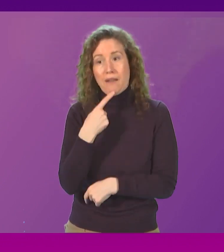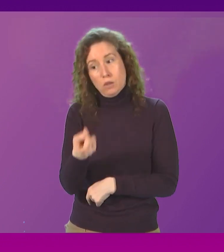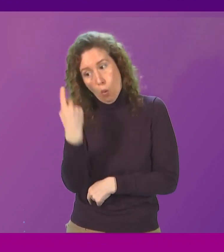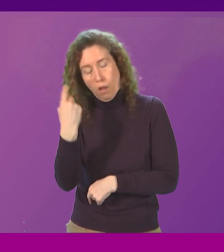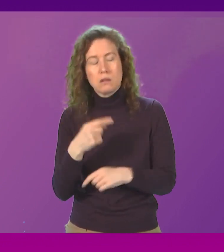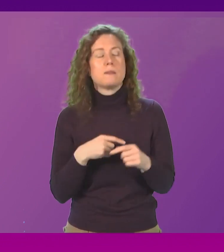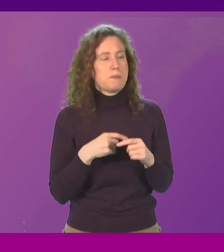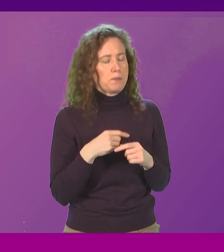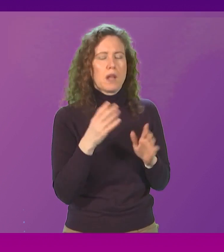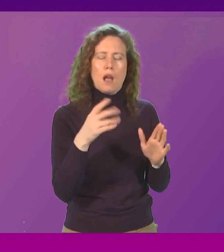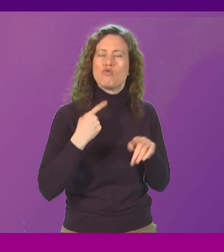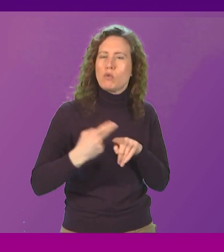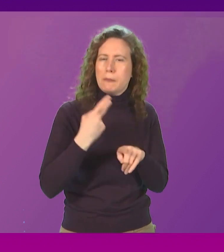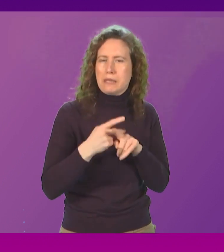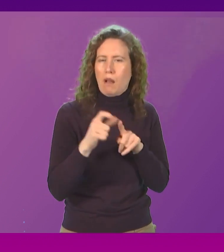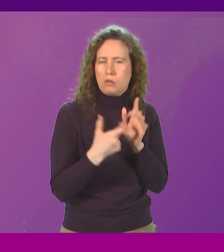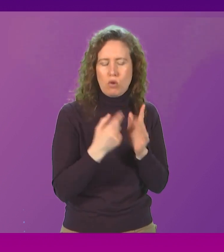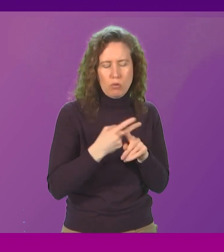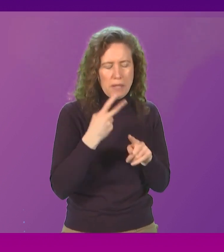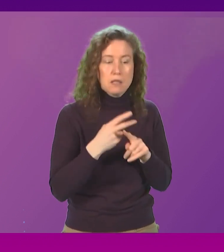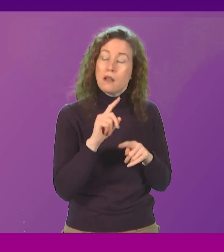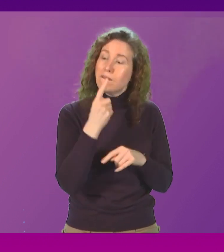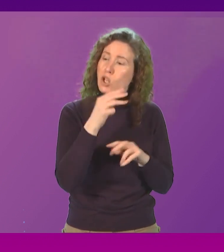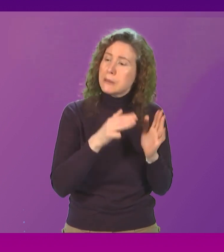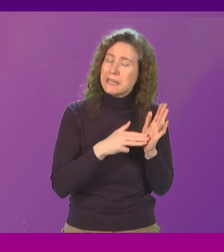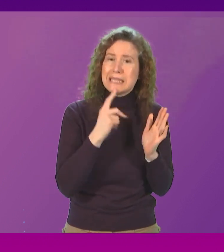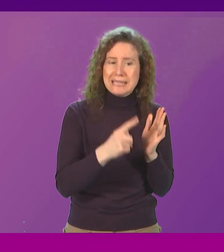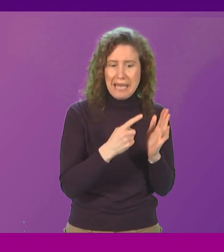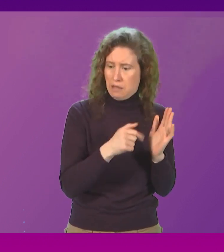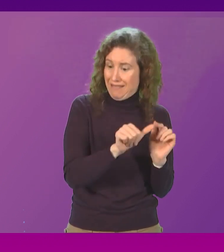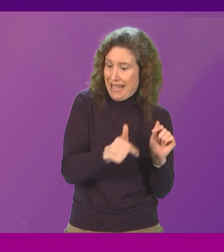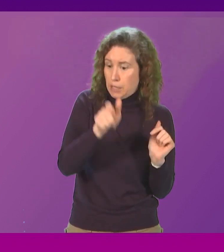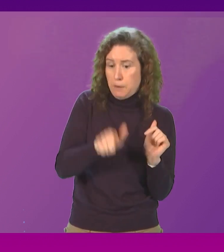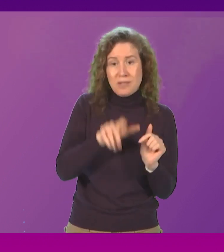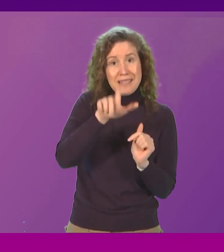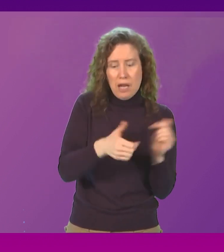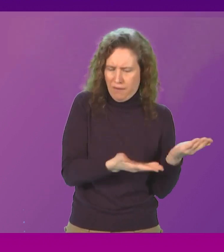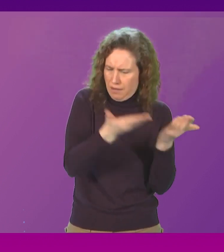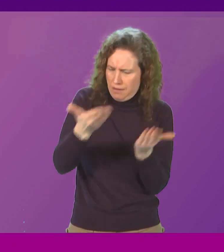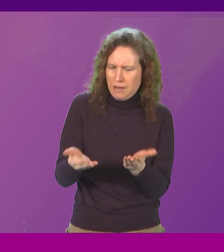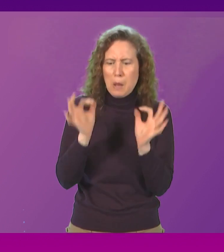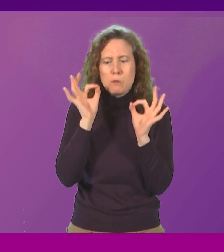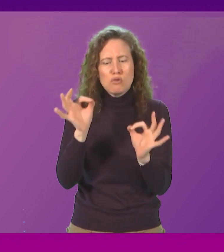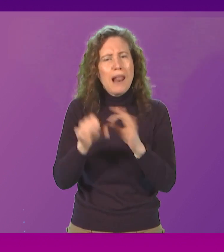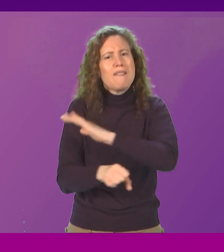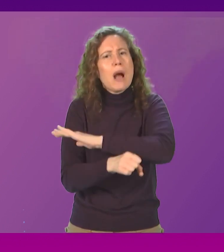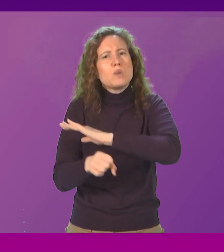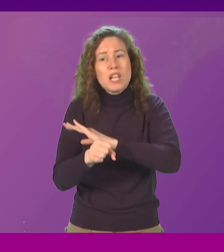I was just saying how the First Minister has claimed to have left her successor a “brilliant foundation”, but the foundation is all that is left.